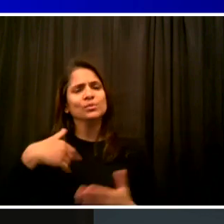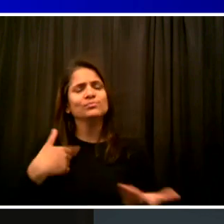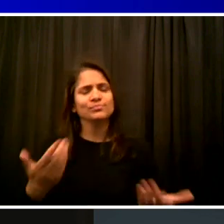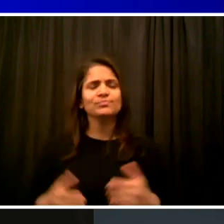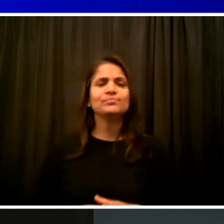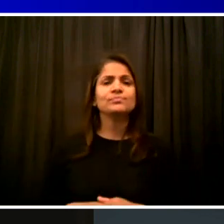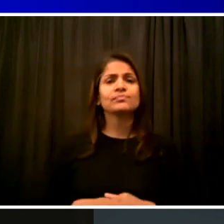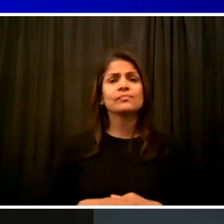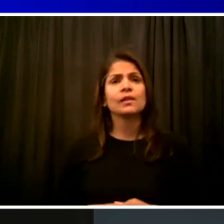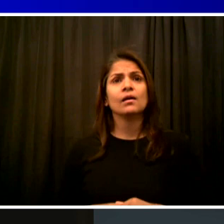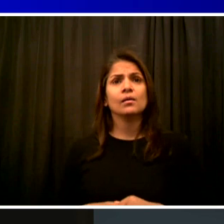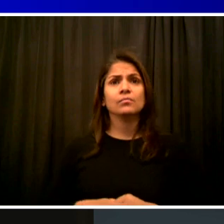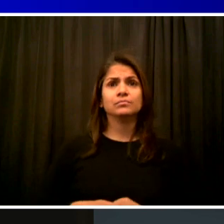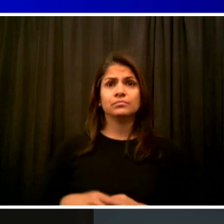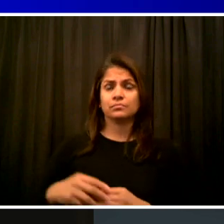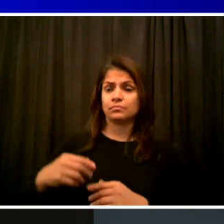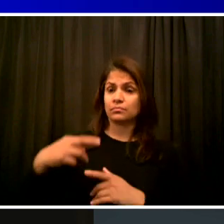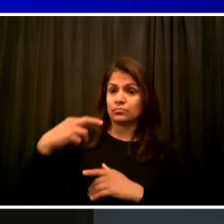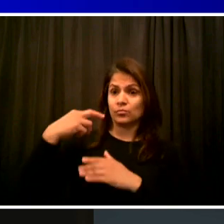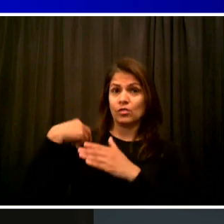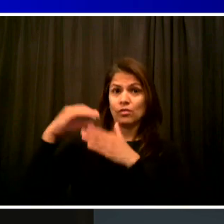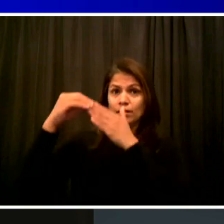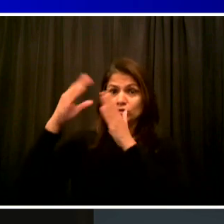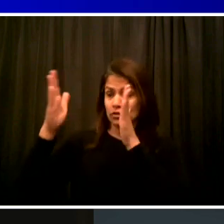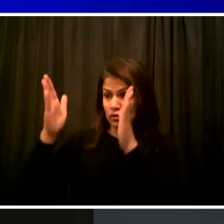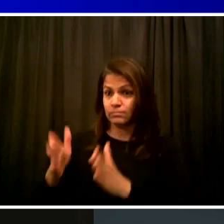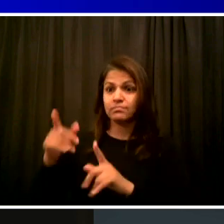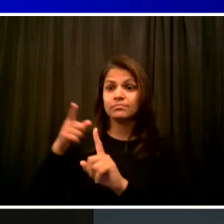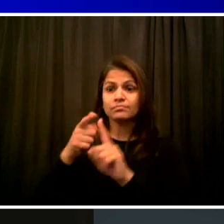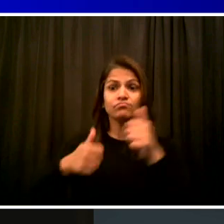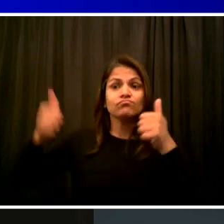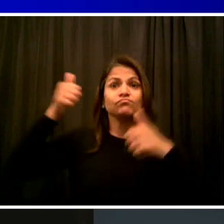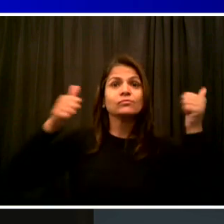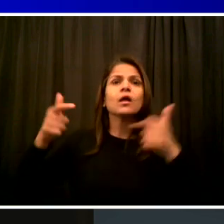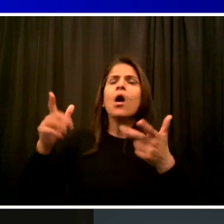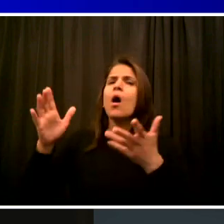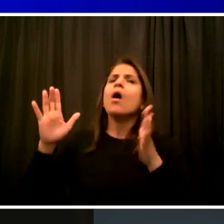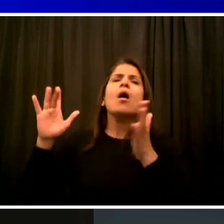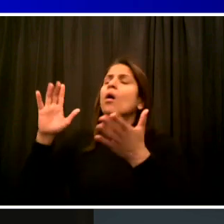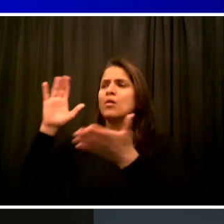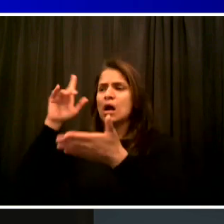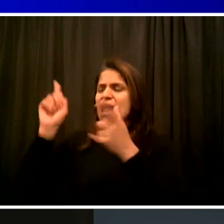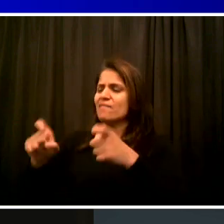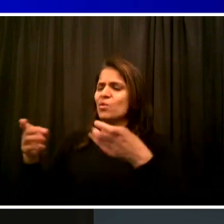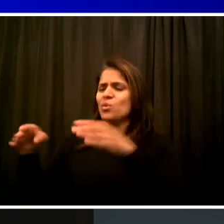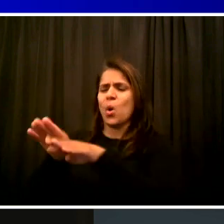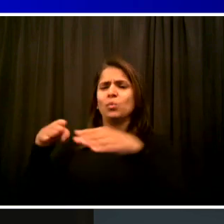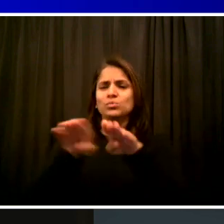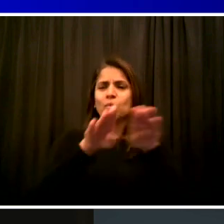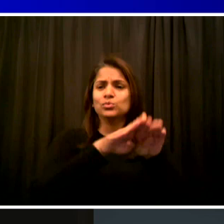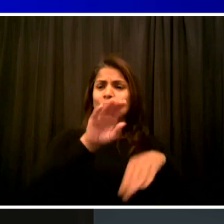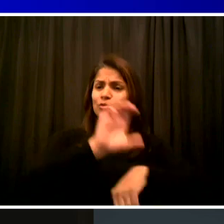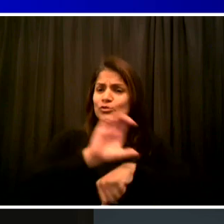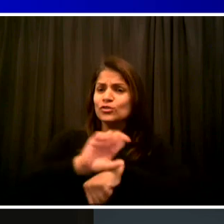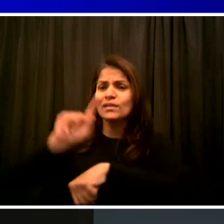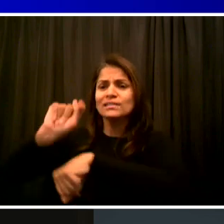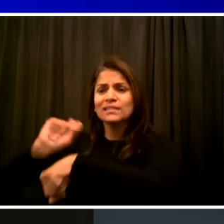LEADERS DID IT. THEY SAID, LOOK, THERE'S NOTHING MORE IMPORTANT THAN SAVING LIVES, AND WE WIL LTA TKEHE LEAD.